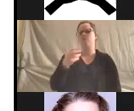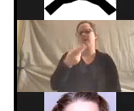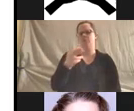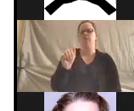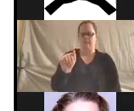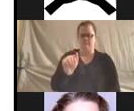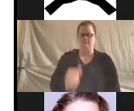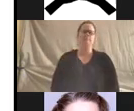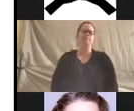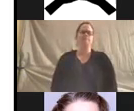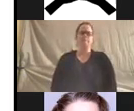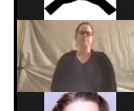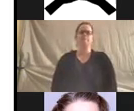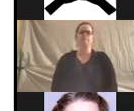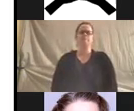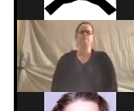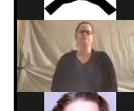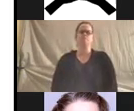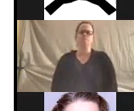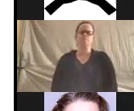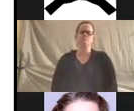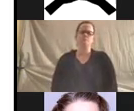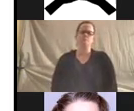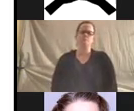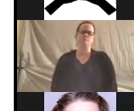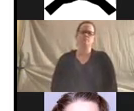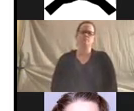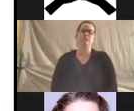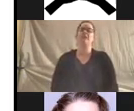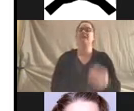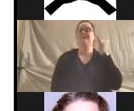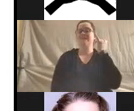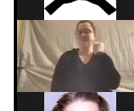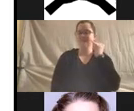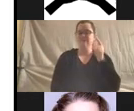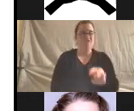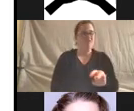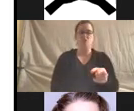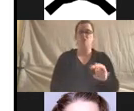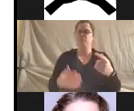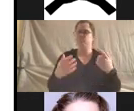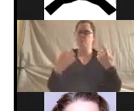Similarly, if you know that something has been implemented